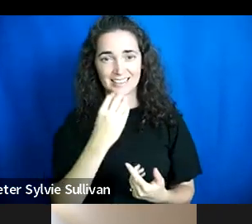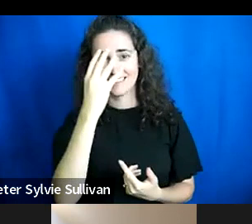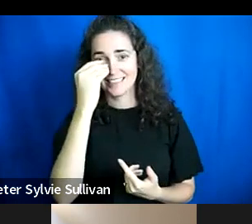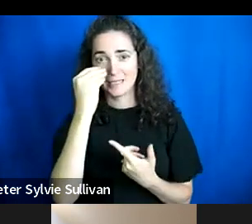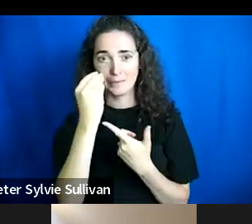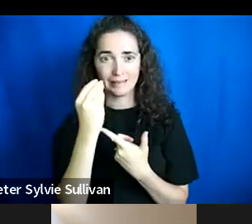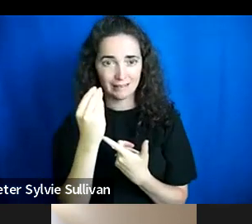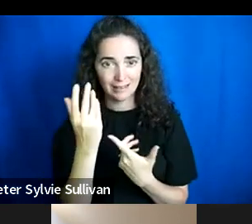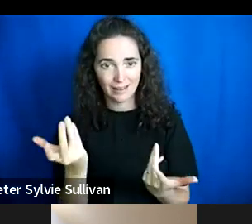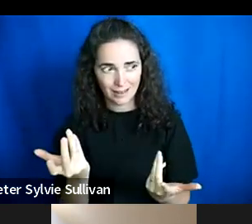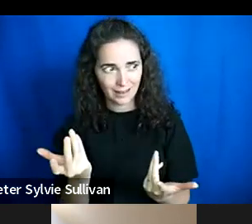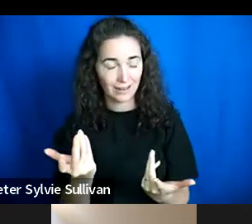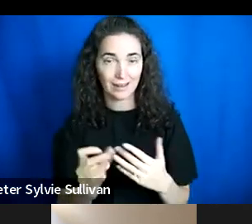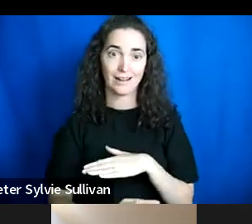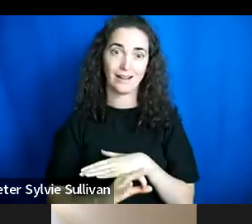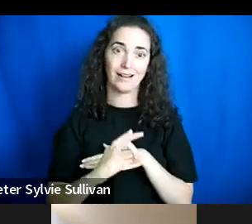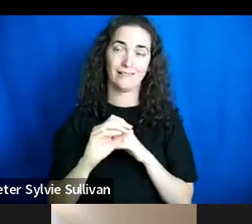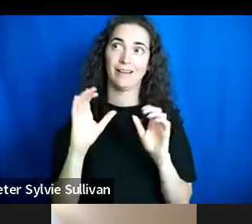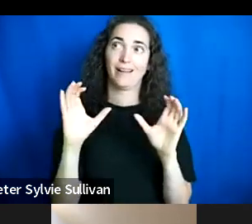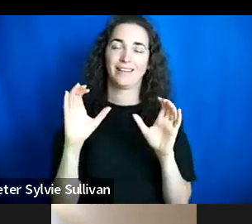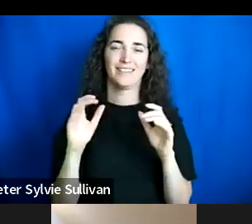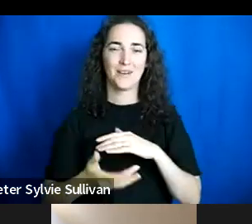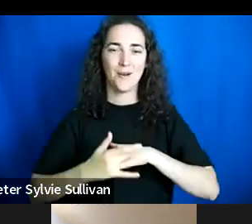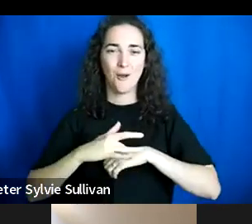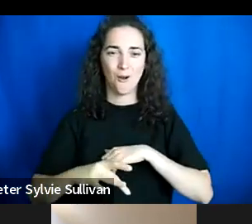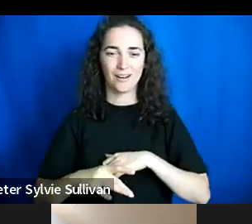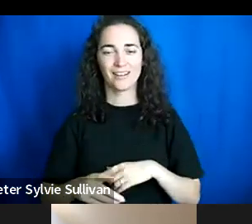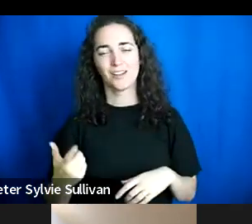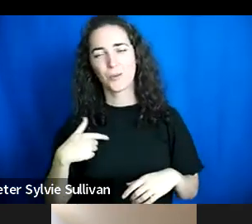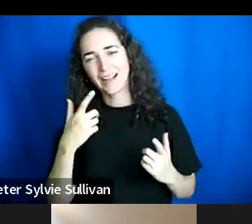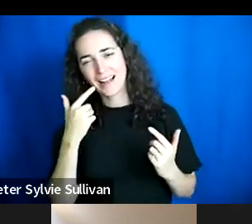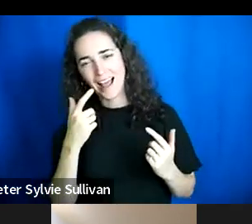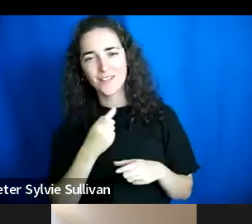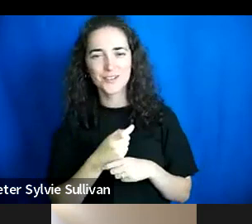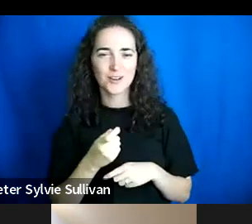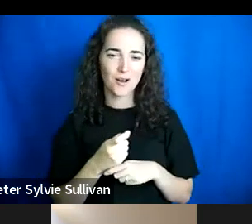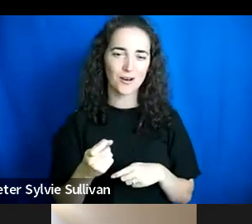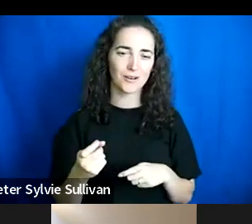But you know we're joking around about it and I guess it.